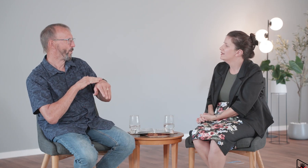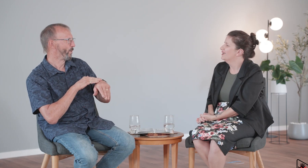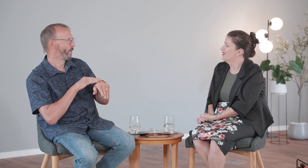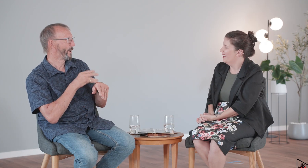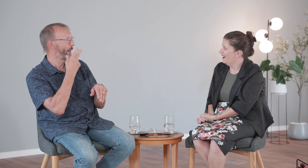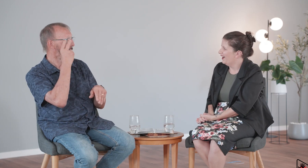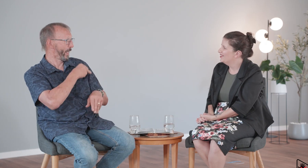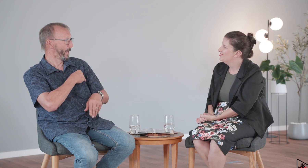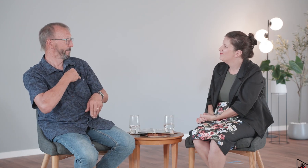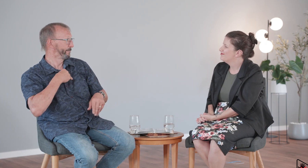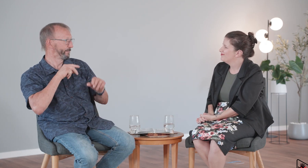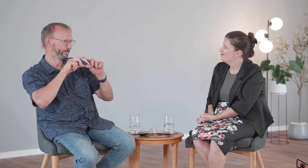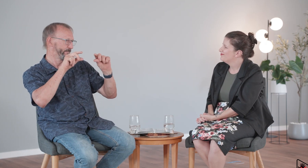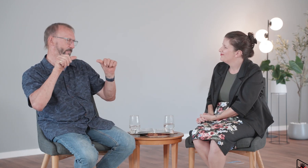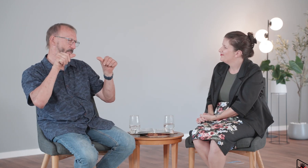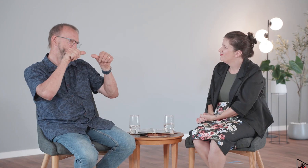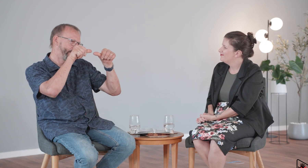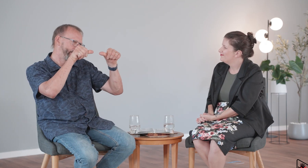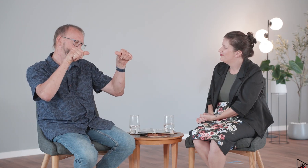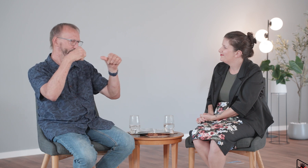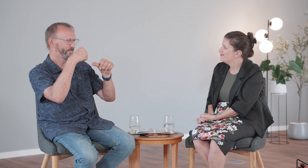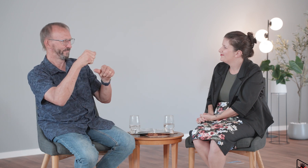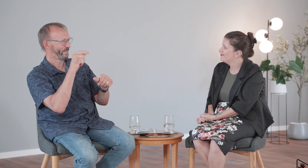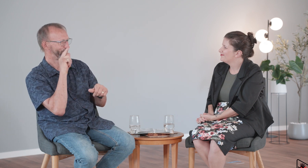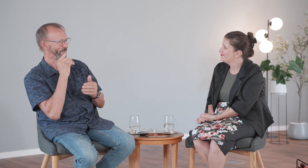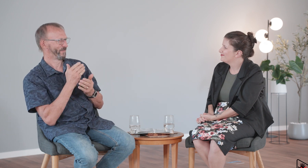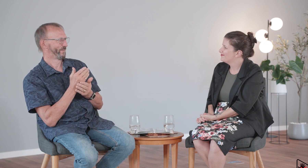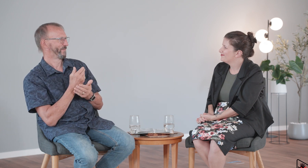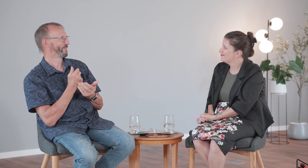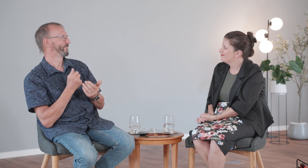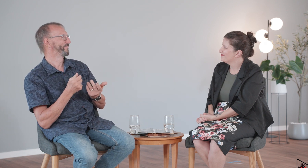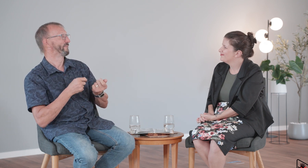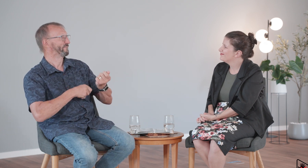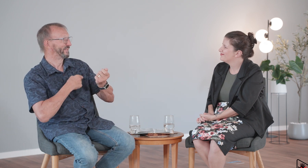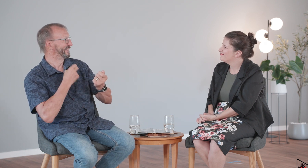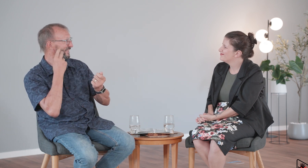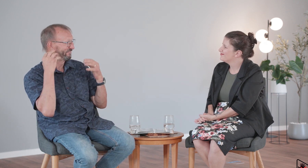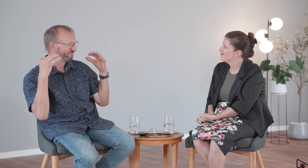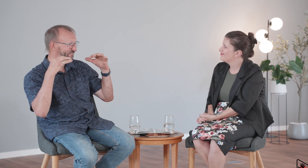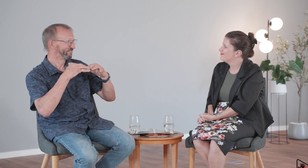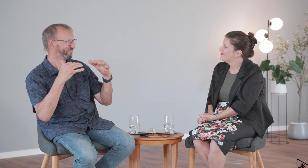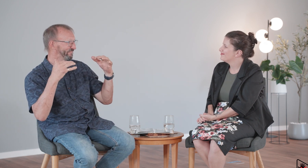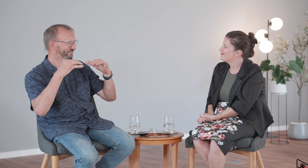blue and put the manufacturer's stickers on it and it looked really nice. And so we would